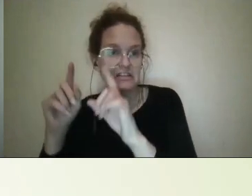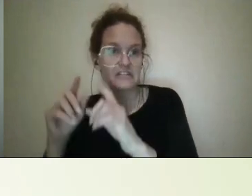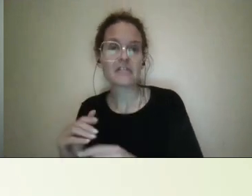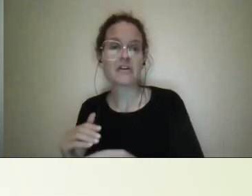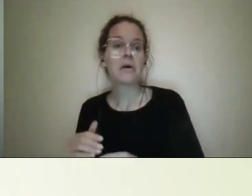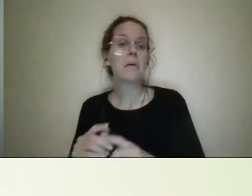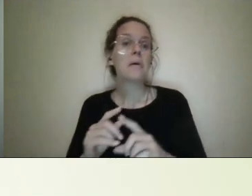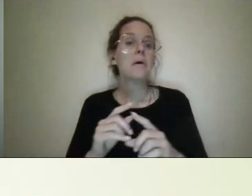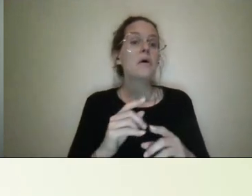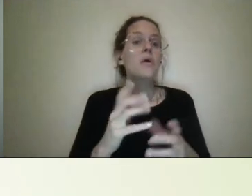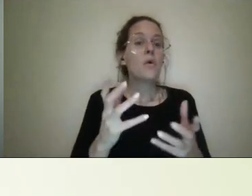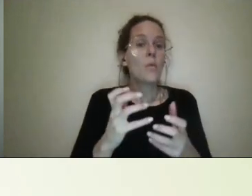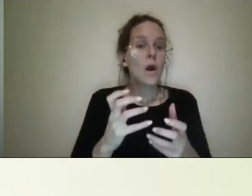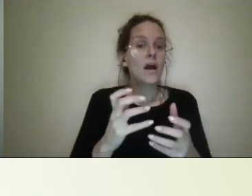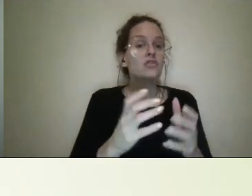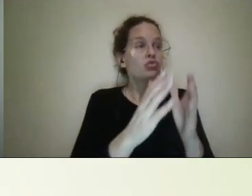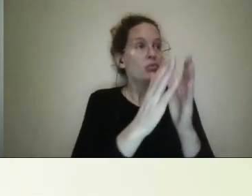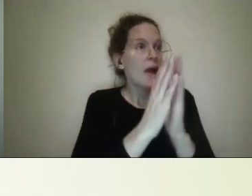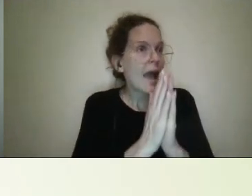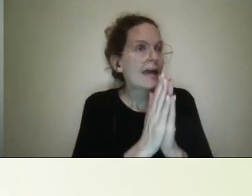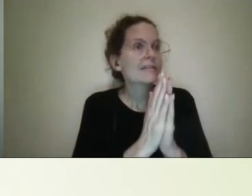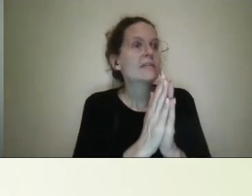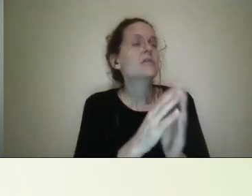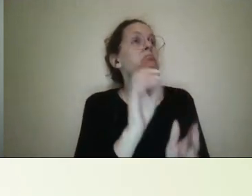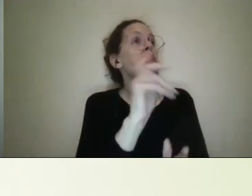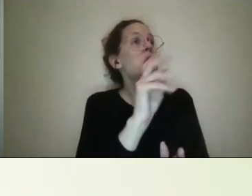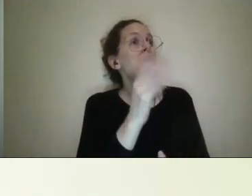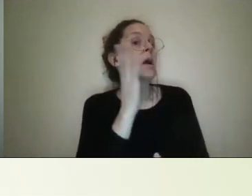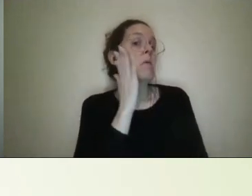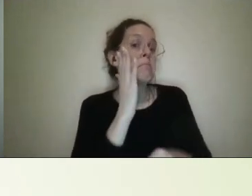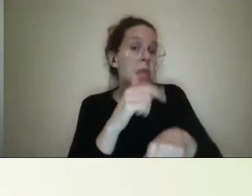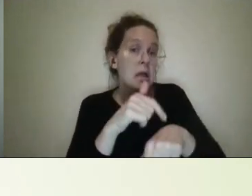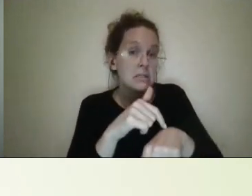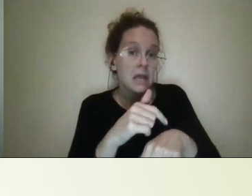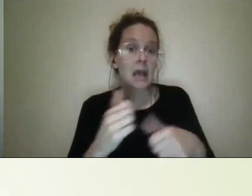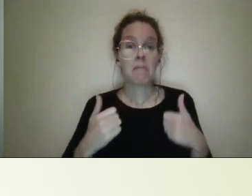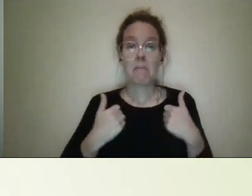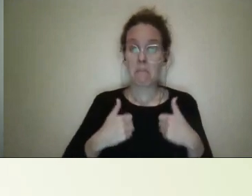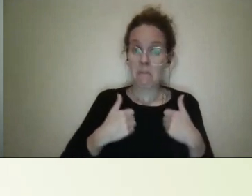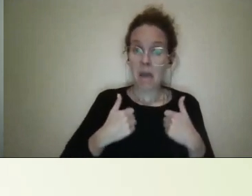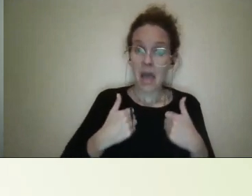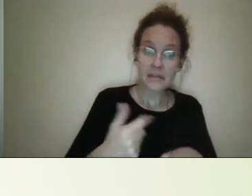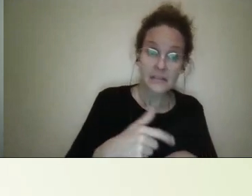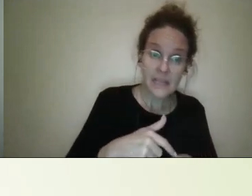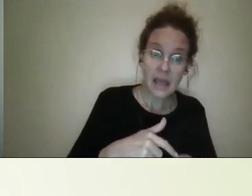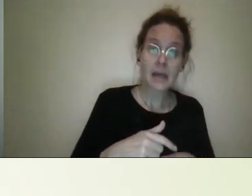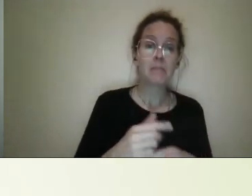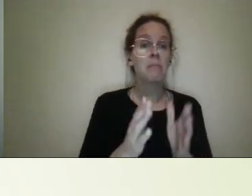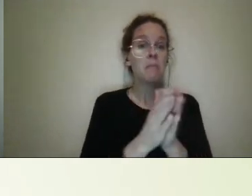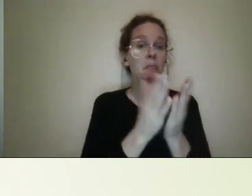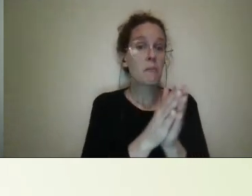We want them to ask, "okay, bed," "bath" - maybe they like to have a bath before bed.